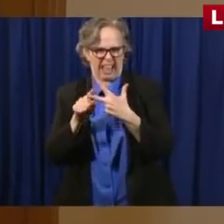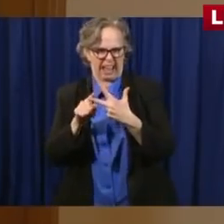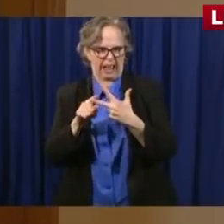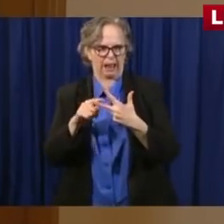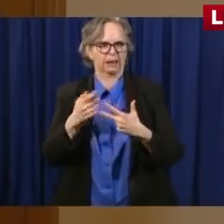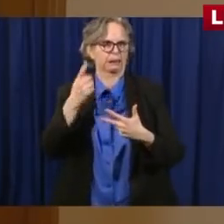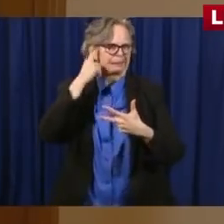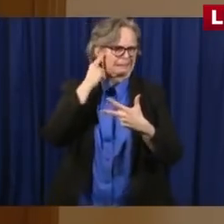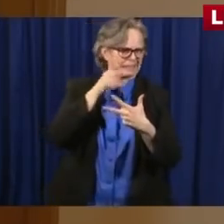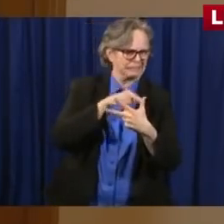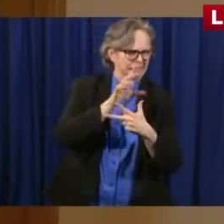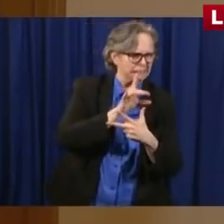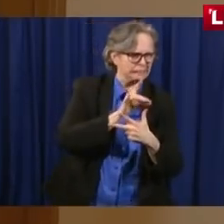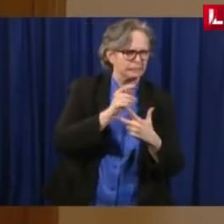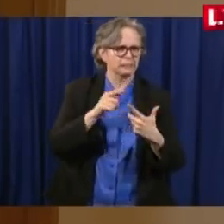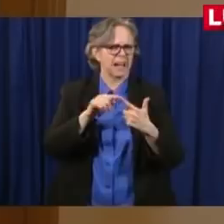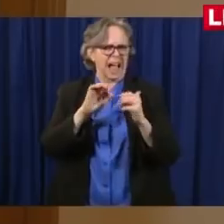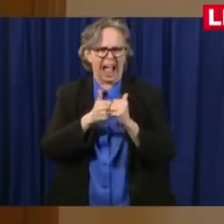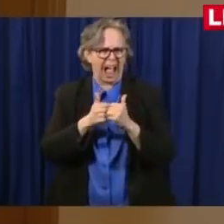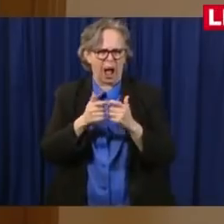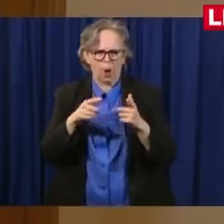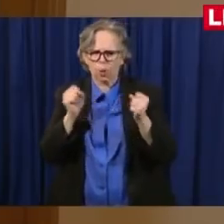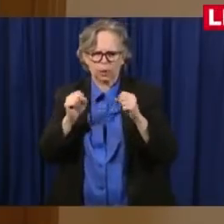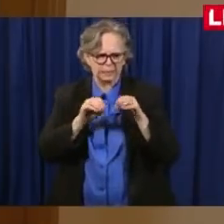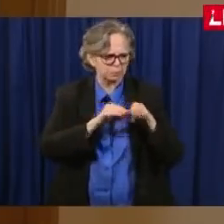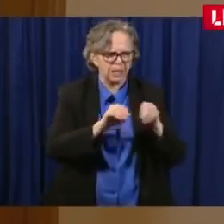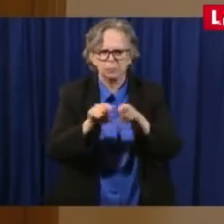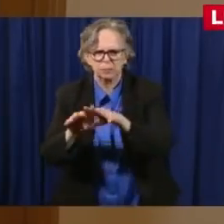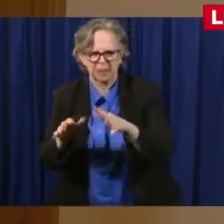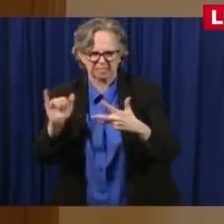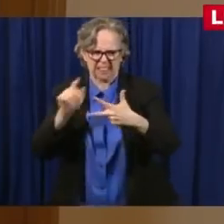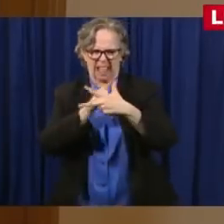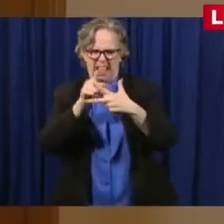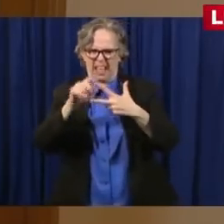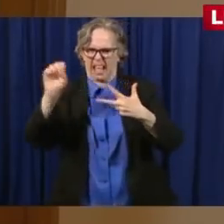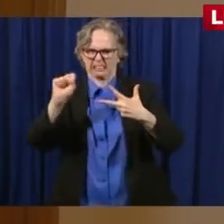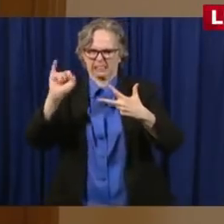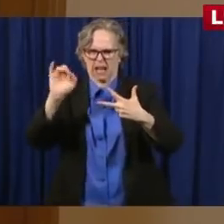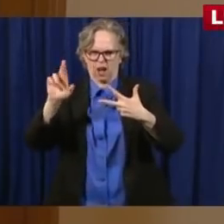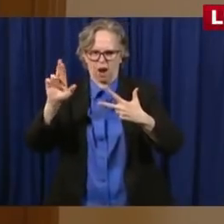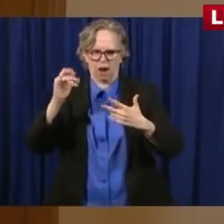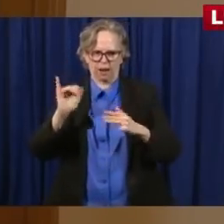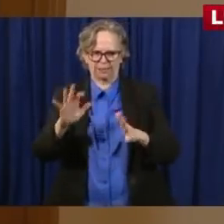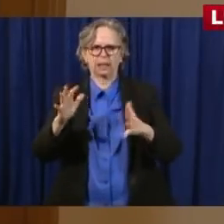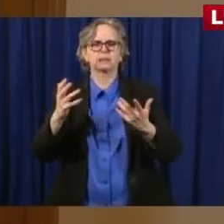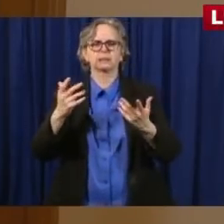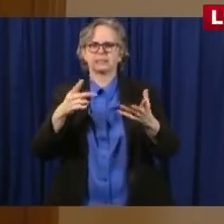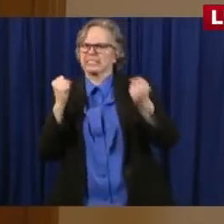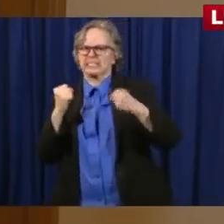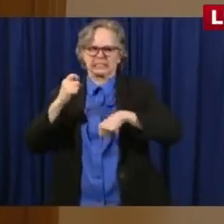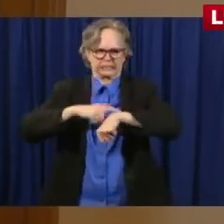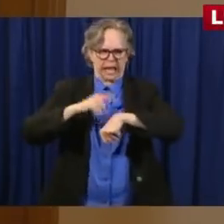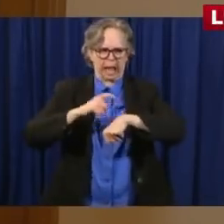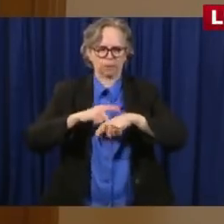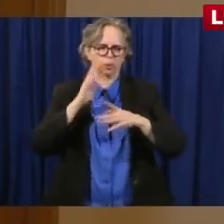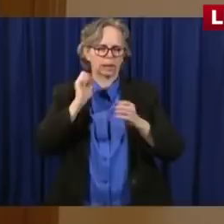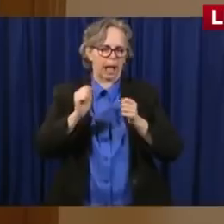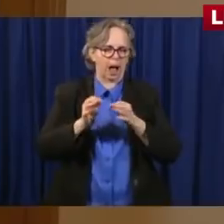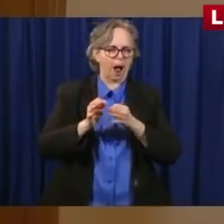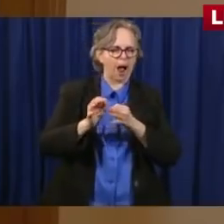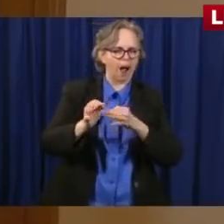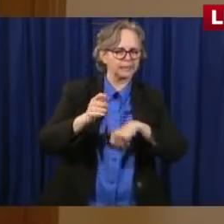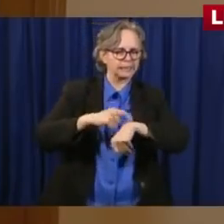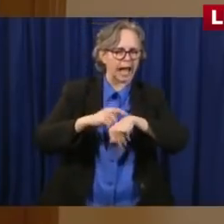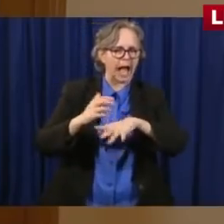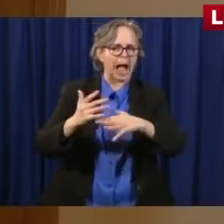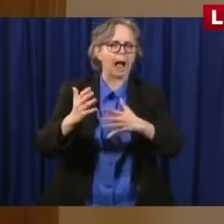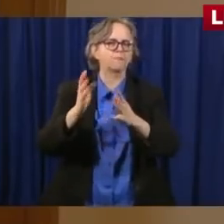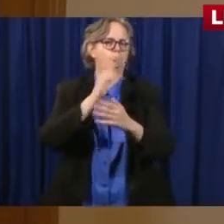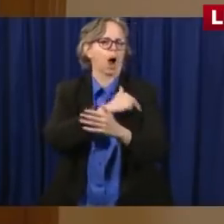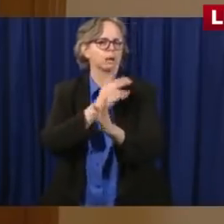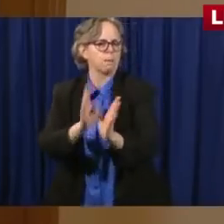THIS IS HOW INFECTIOUS IS THIS DISEASE, HOW QUICKLY DOES IT DOUBLE?